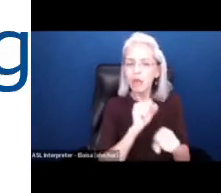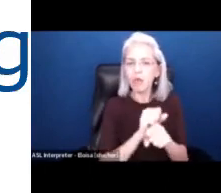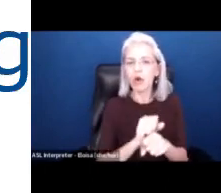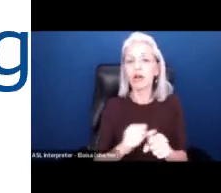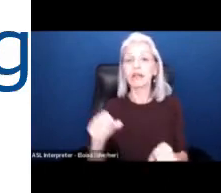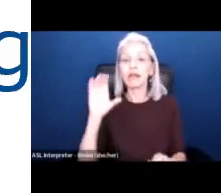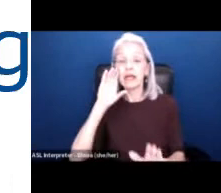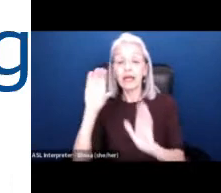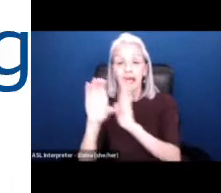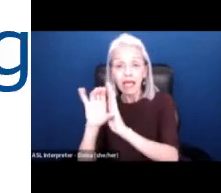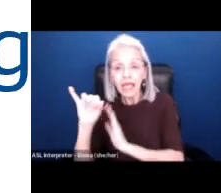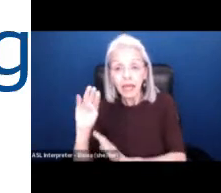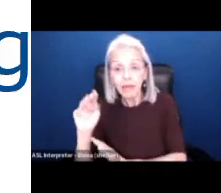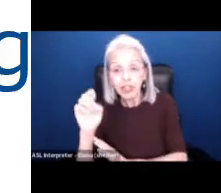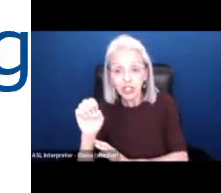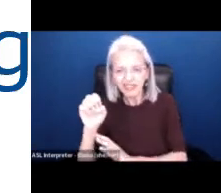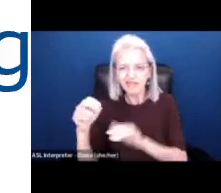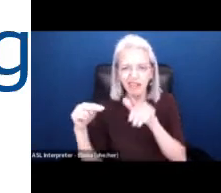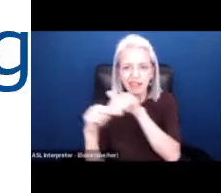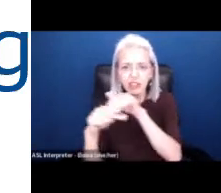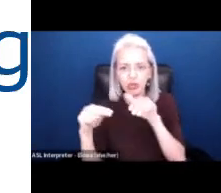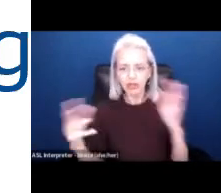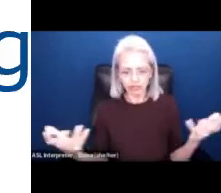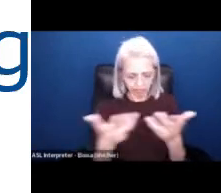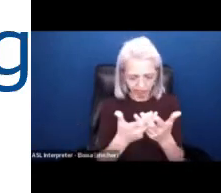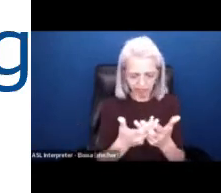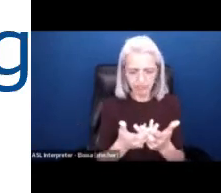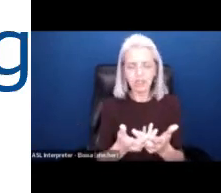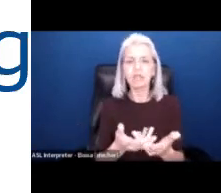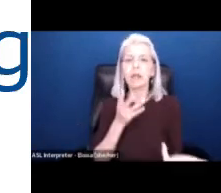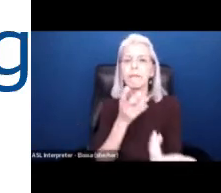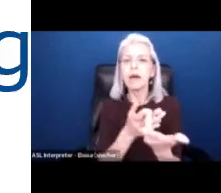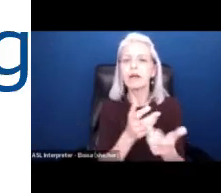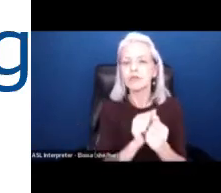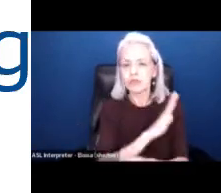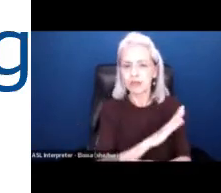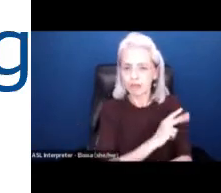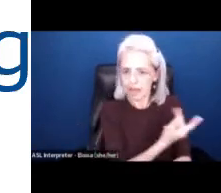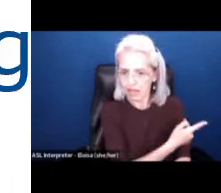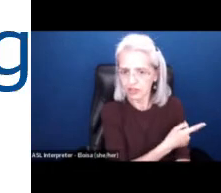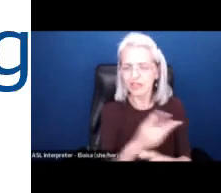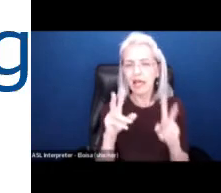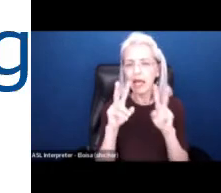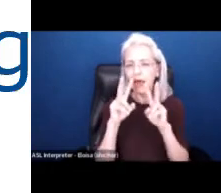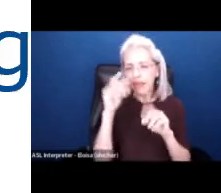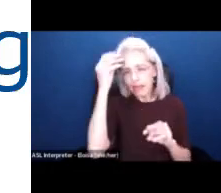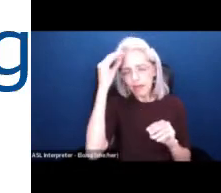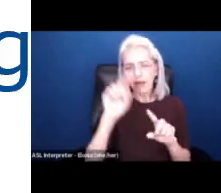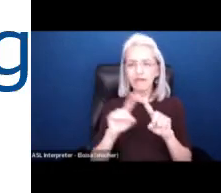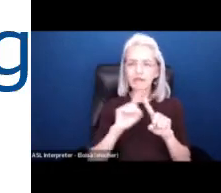symptoms. So, certainly understanding and exploring the various symptoms, the constellation of symptoms that